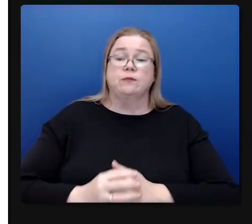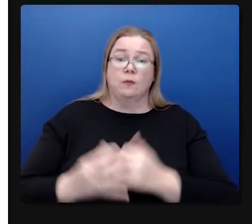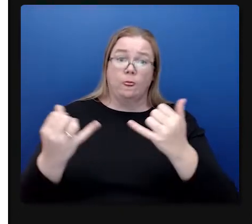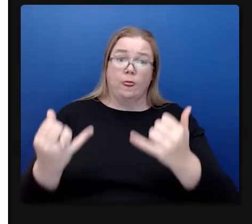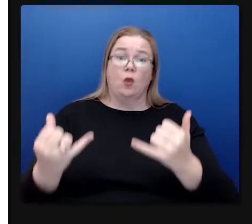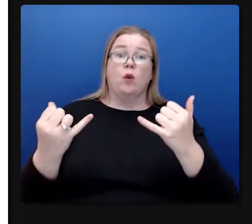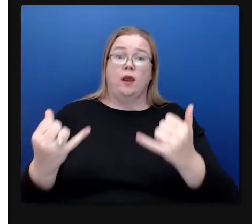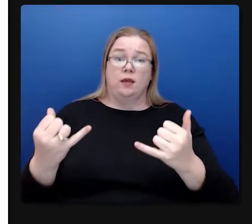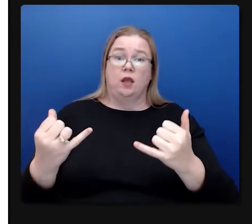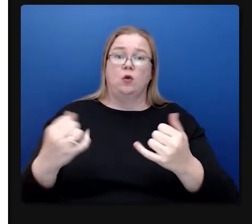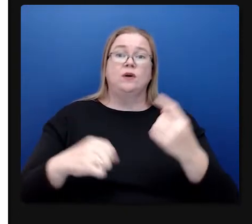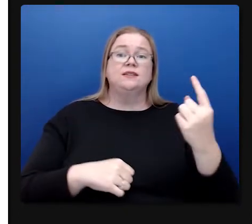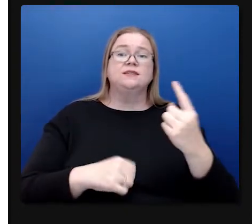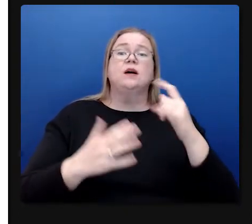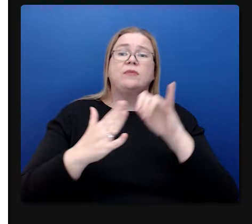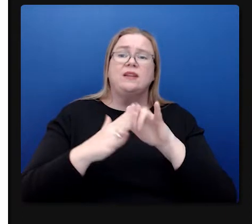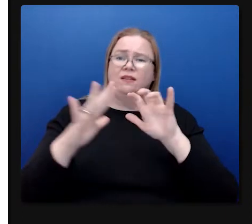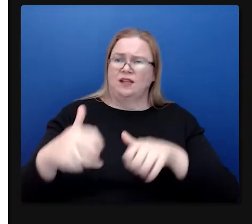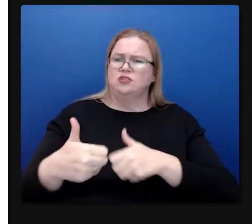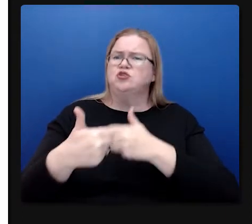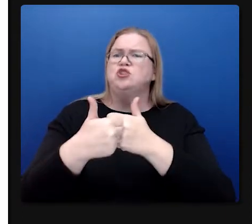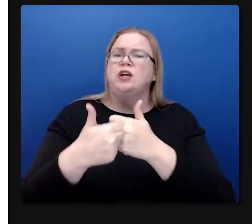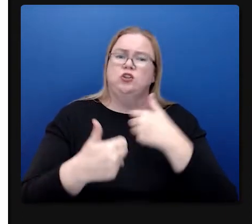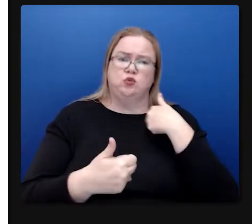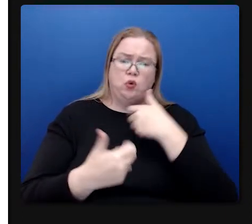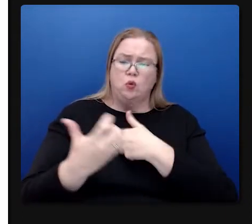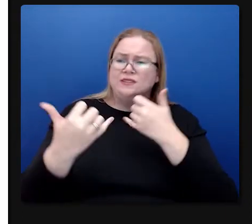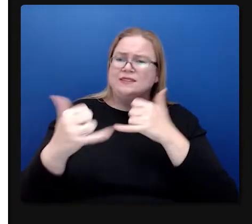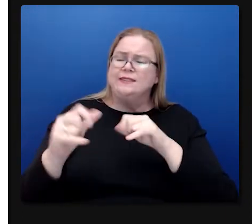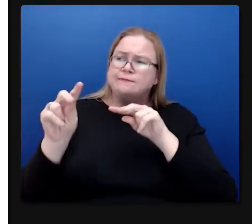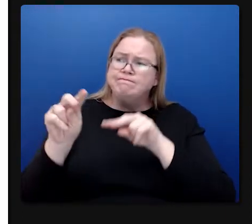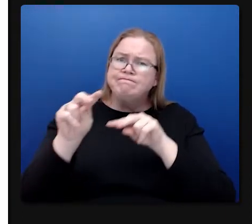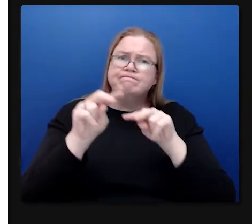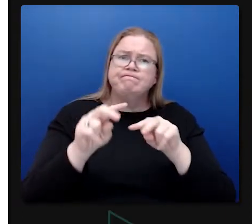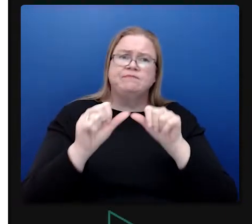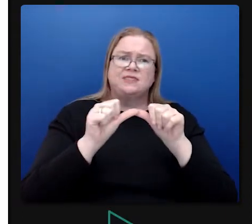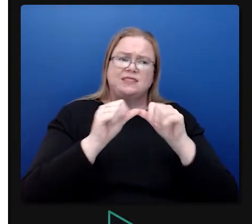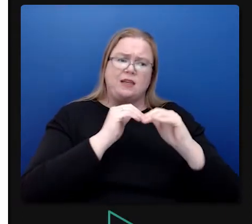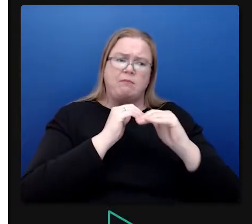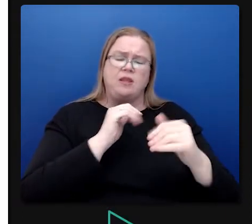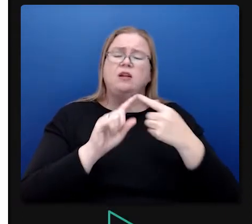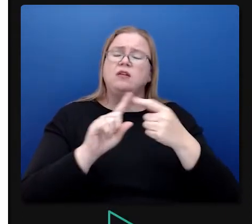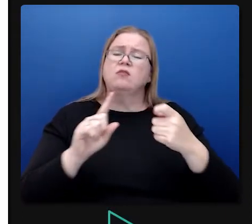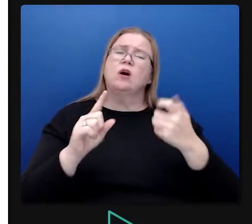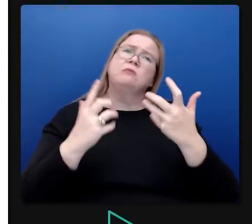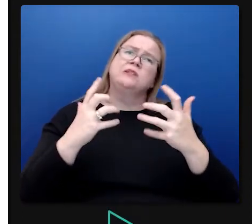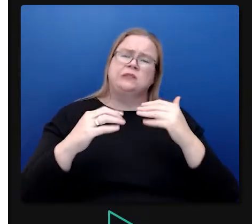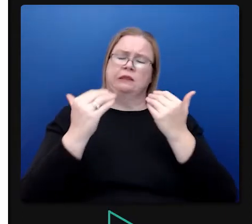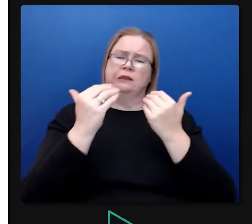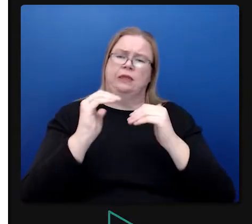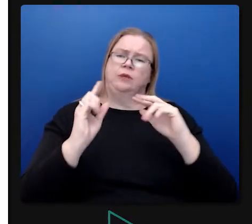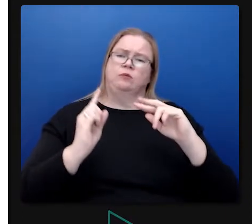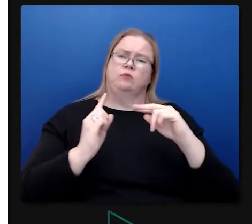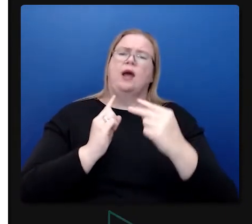Right now, one of the challenges is that we're still looking at sustainability from a fairly limited lens